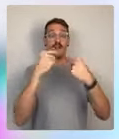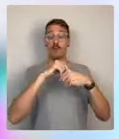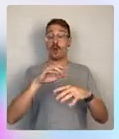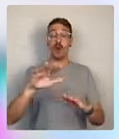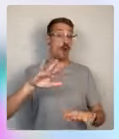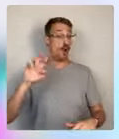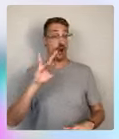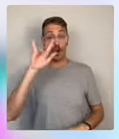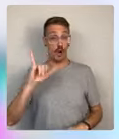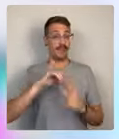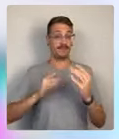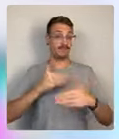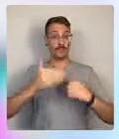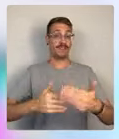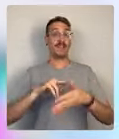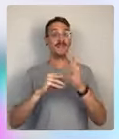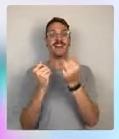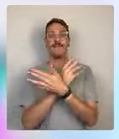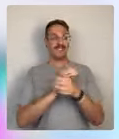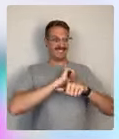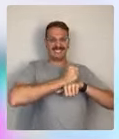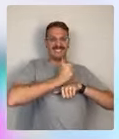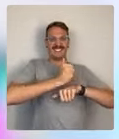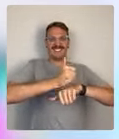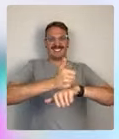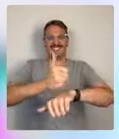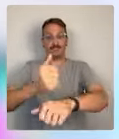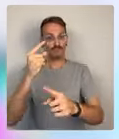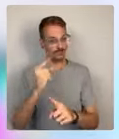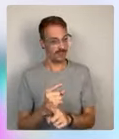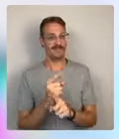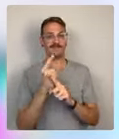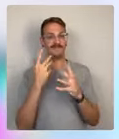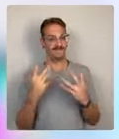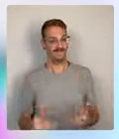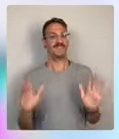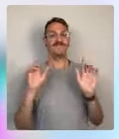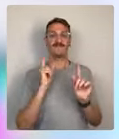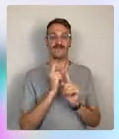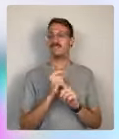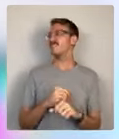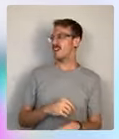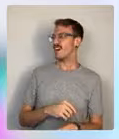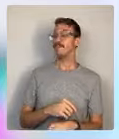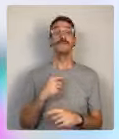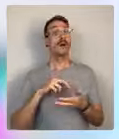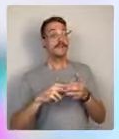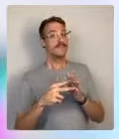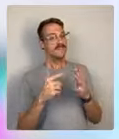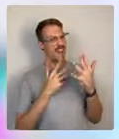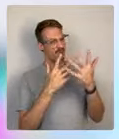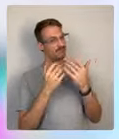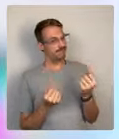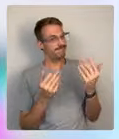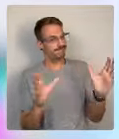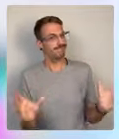love taking that consultative approach very early, because then everything's set up the way it should be. And so, yeah, I would recommend